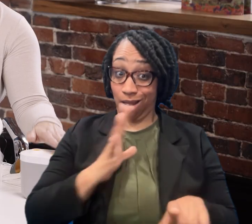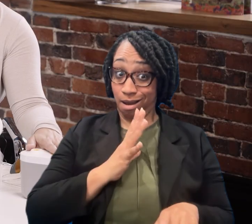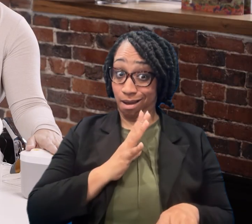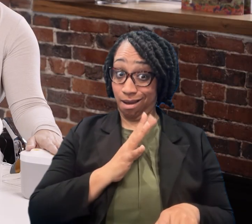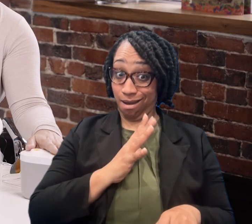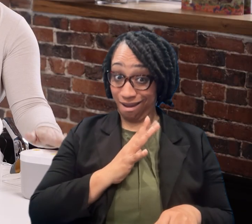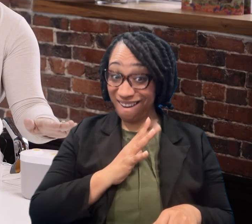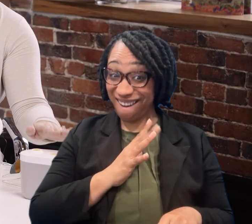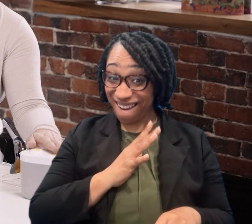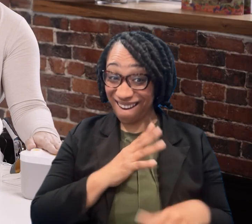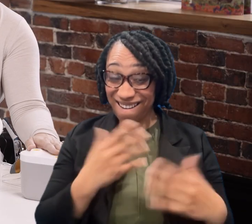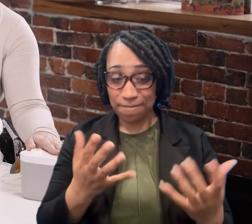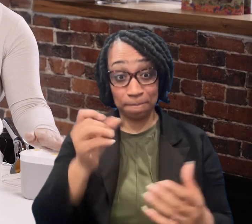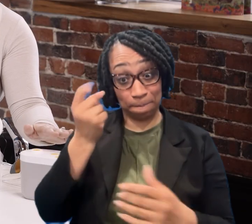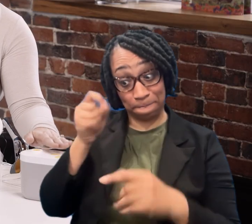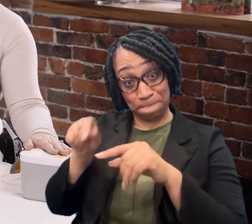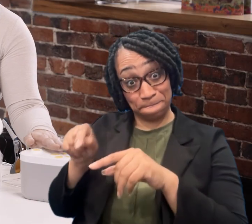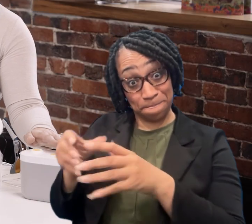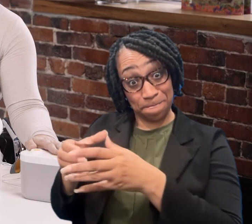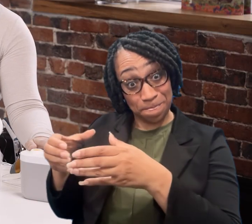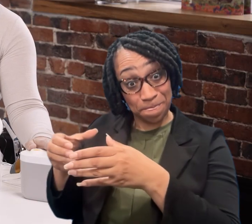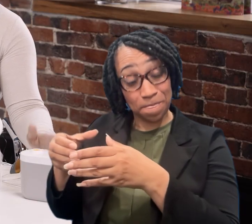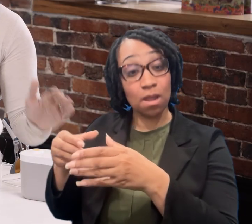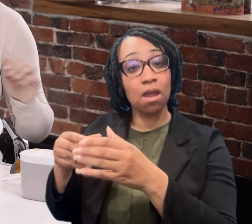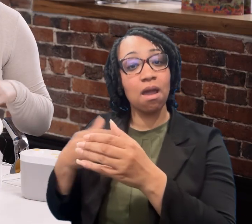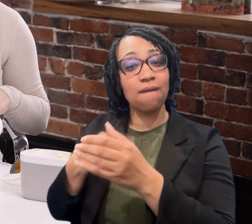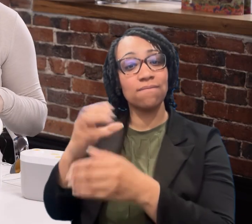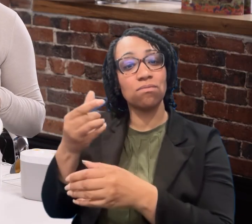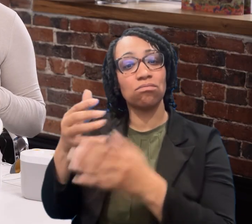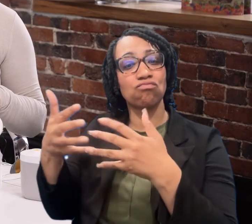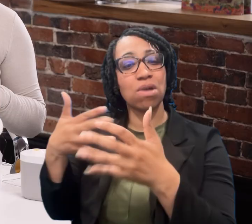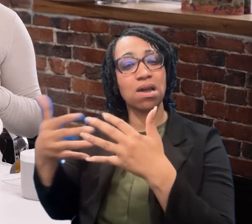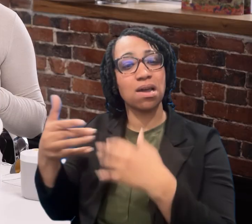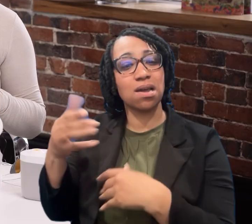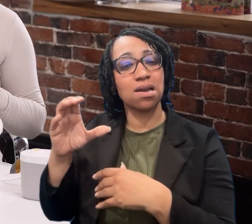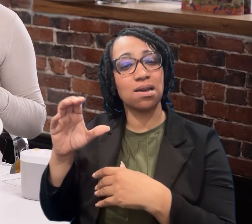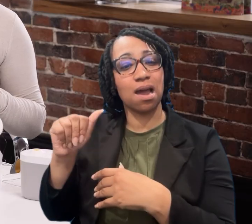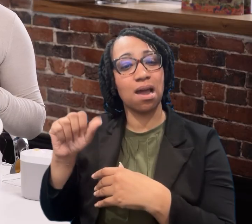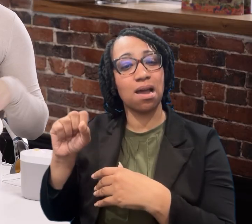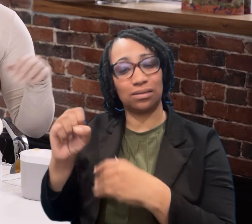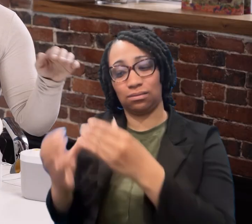this one as a built-in rechargeable battery. So, the Pump in Style Pro is plug-in only. And the